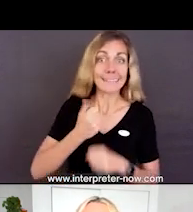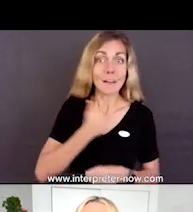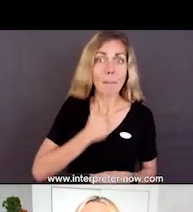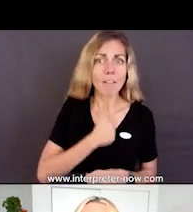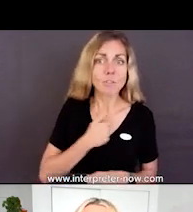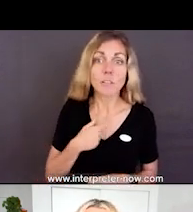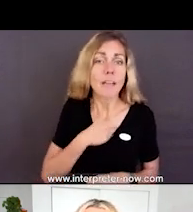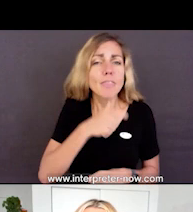to say anything.